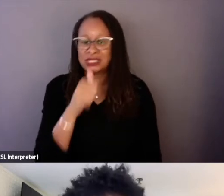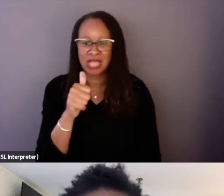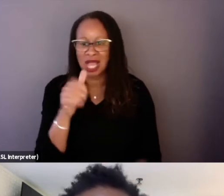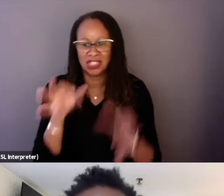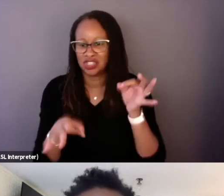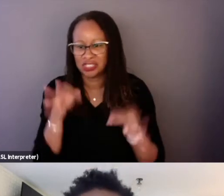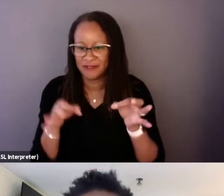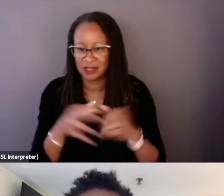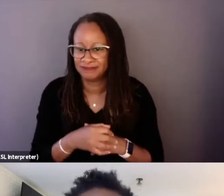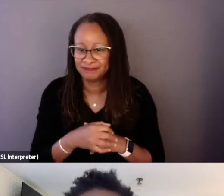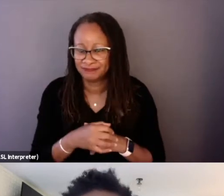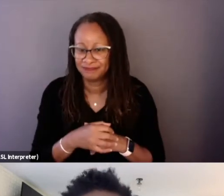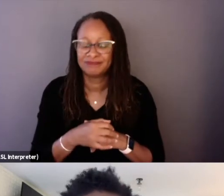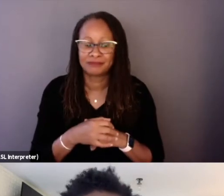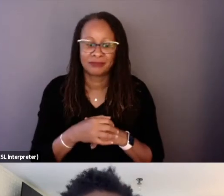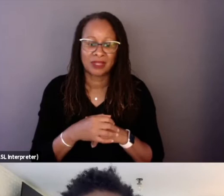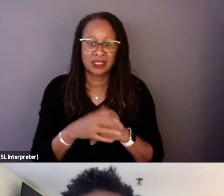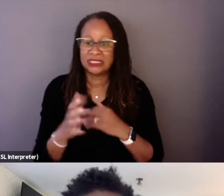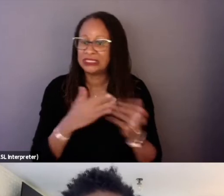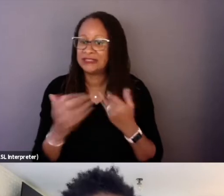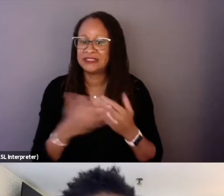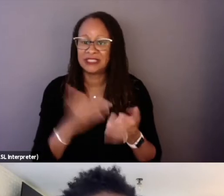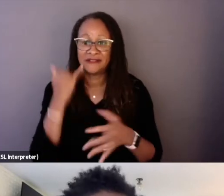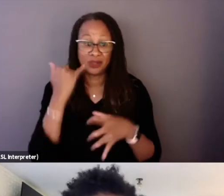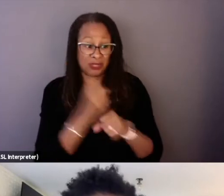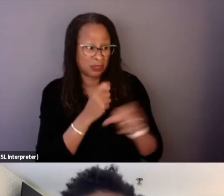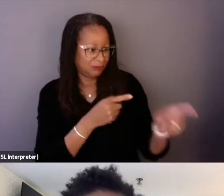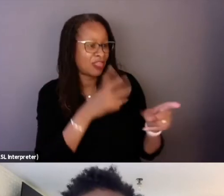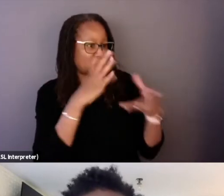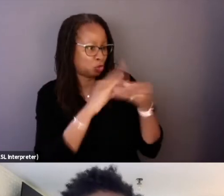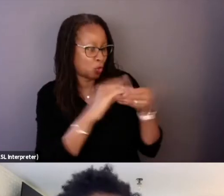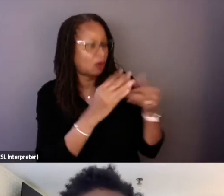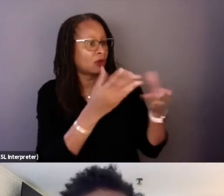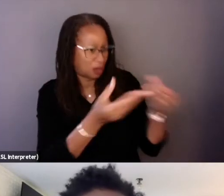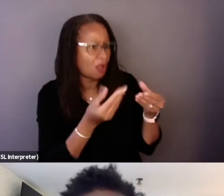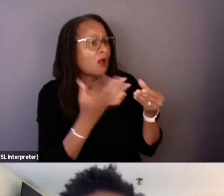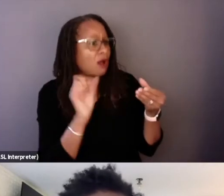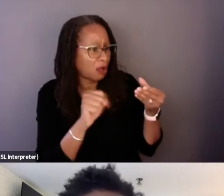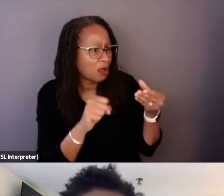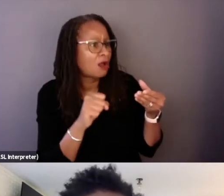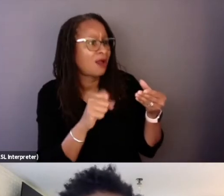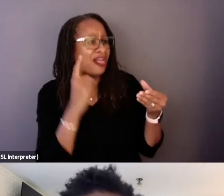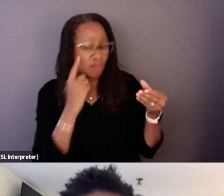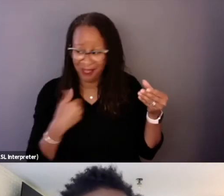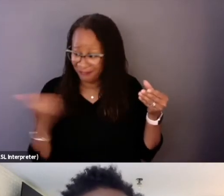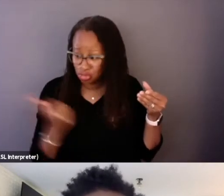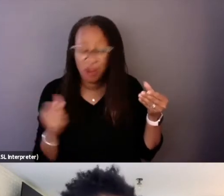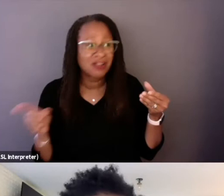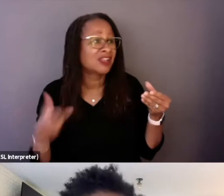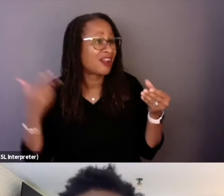You know, even if you take what they said is the reason, that they thought she had drugs, or guns, in her apartment.